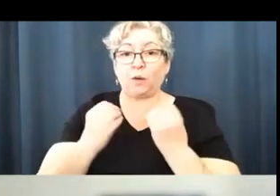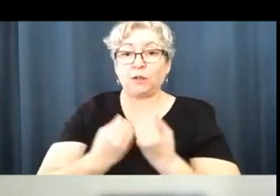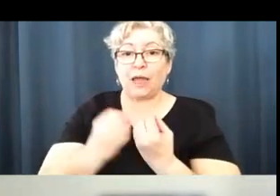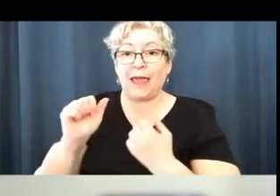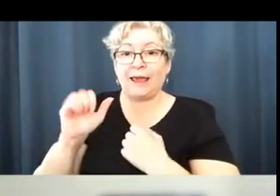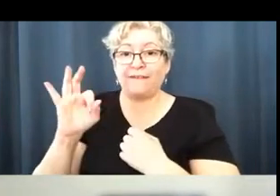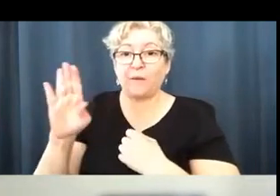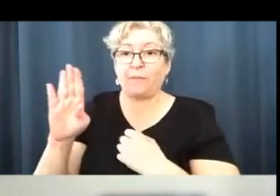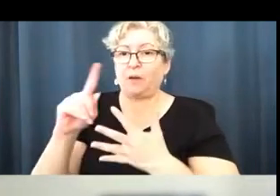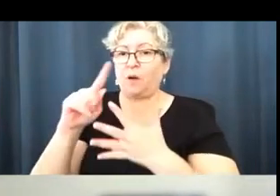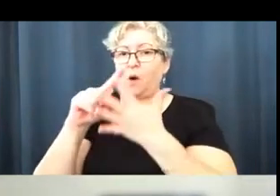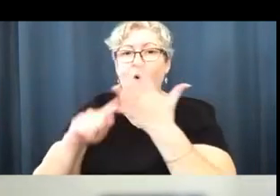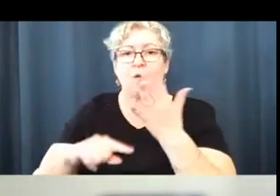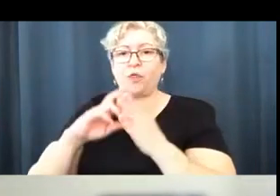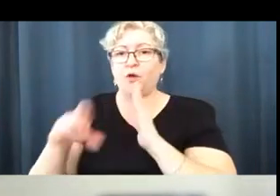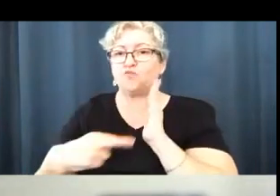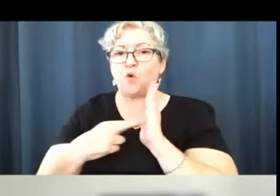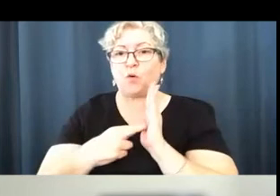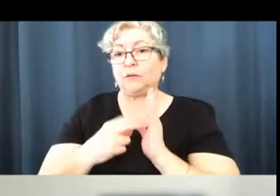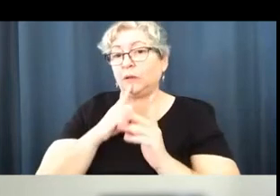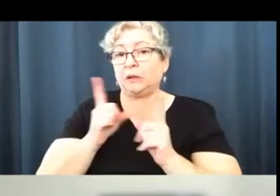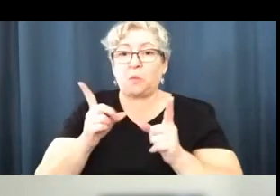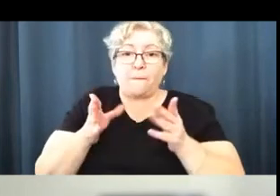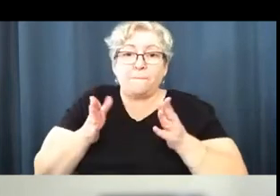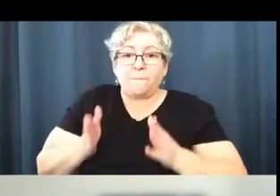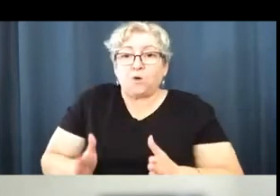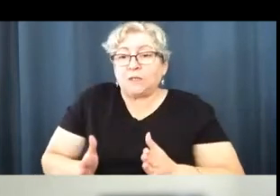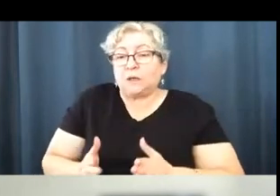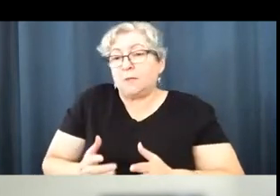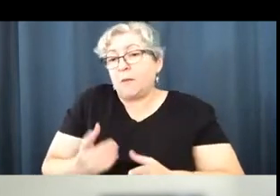all of these roles are probably one person maybe, one person plus some consultants.